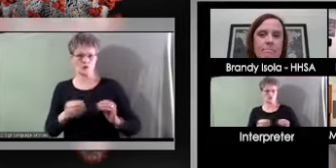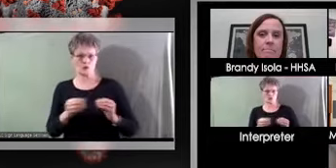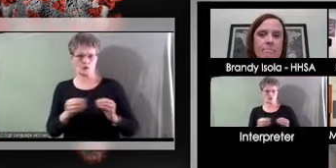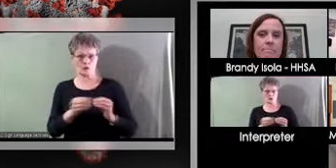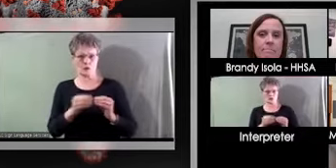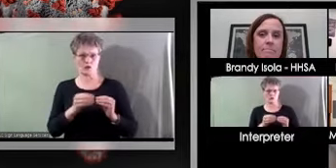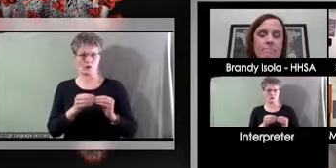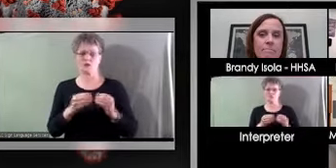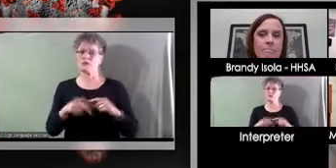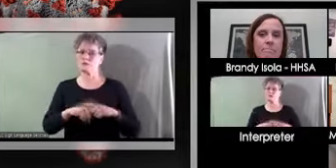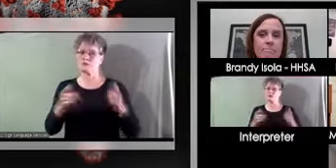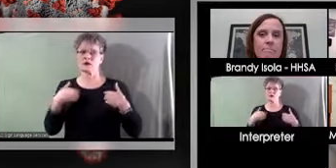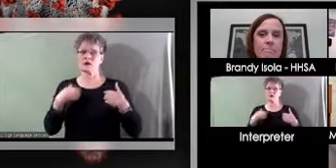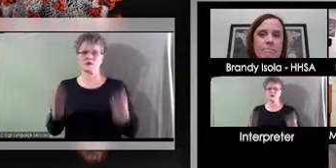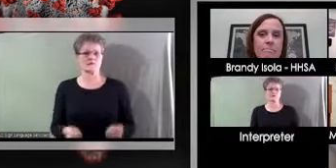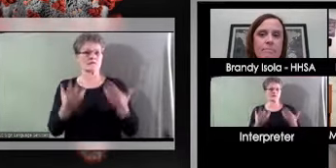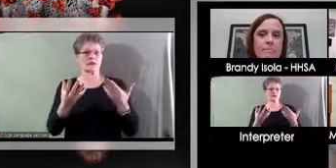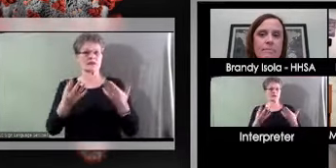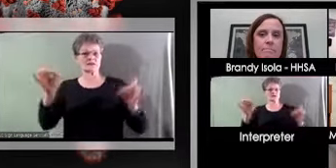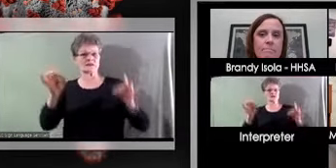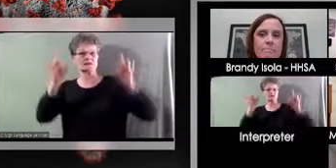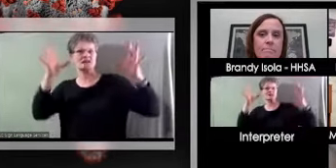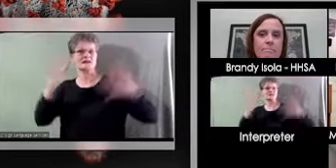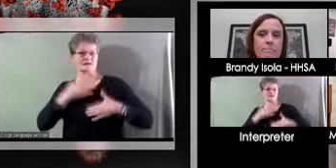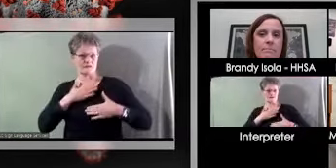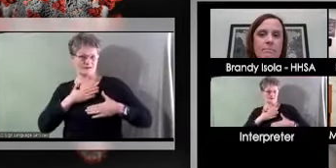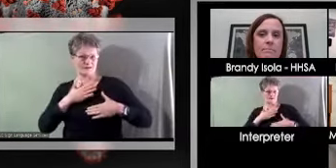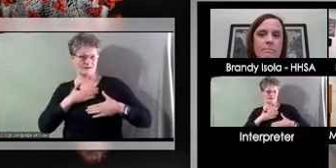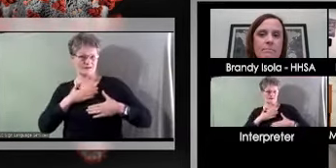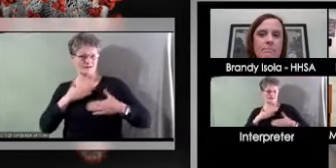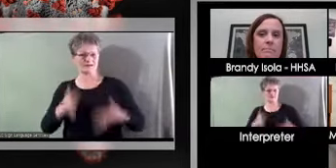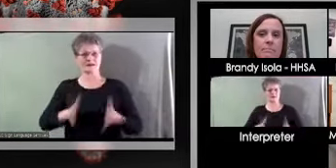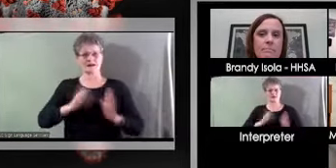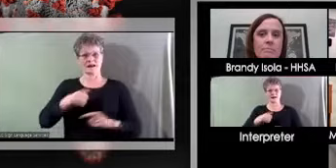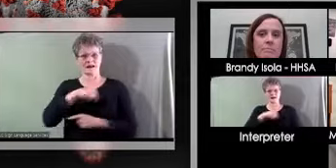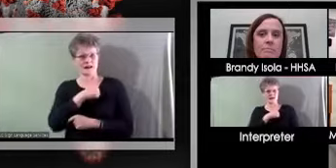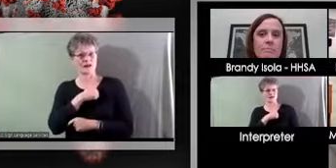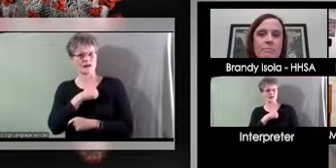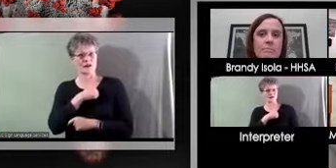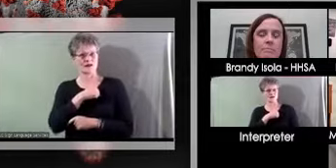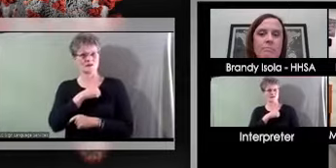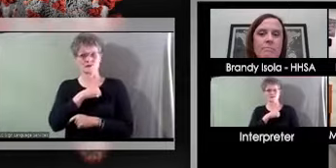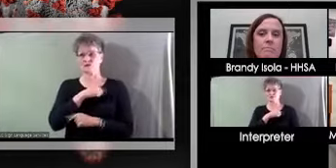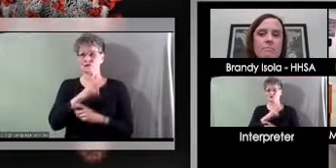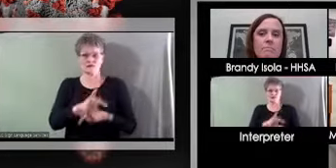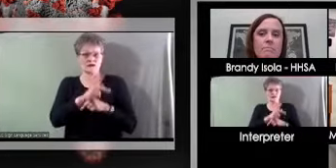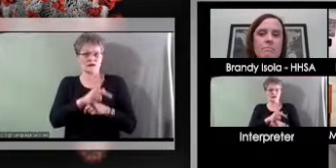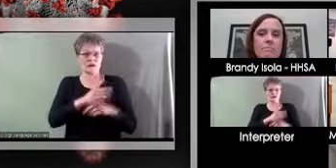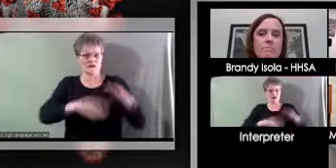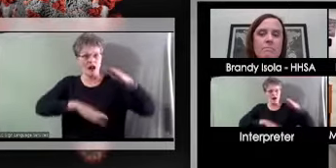disaster ventilators that allow us to care for up to 70 people.